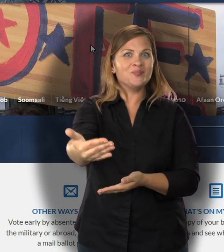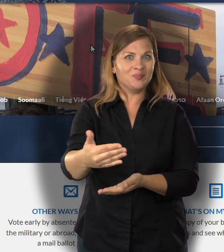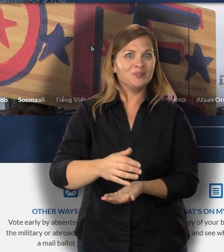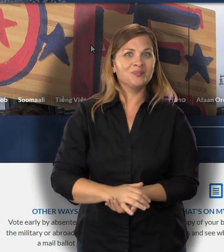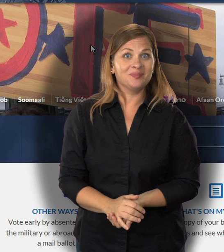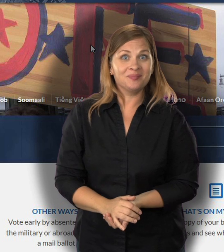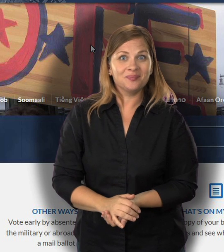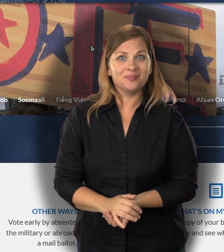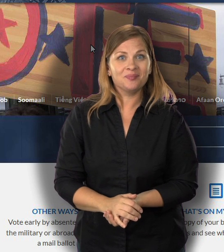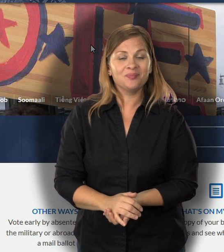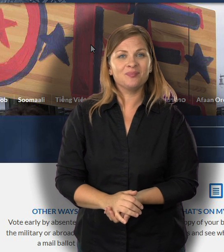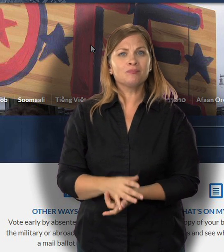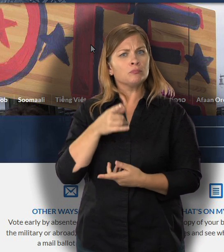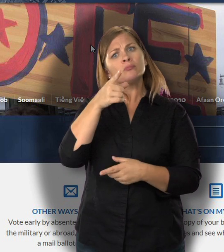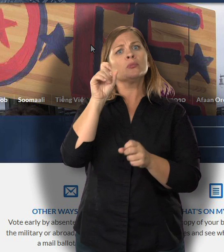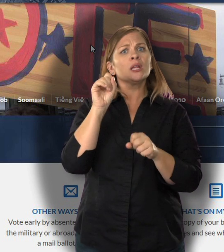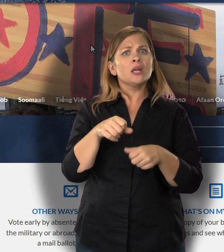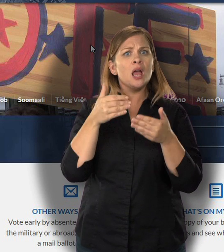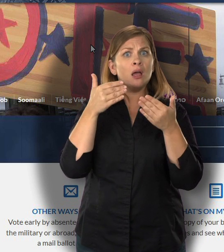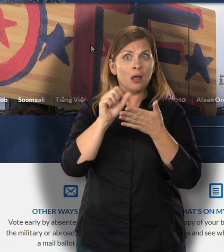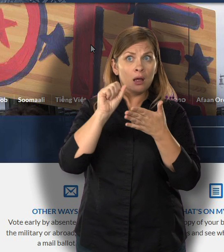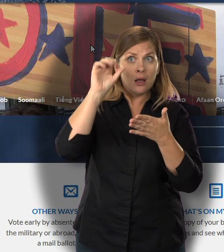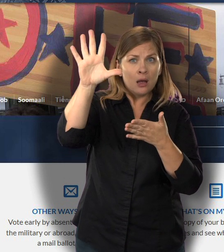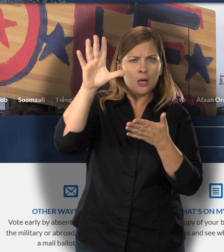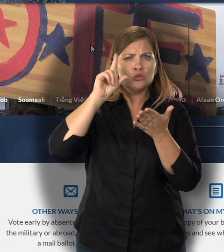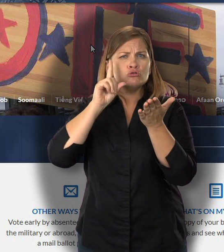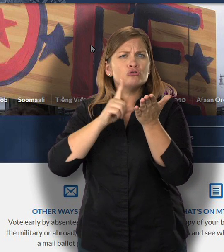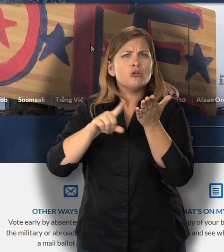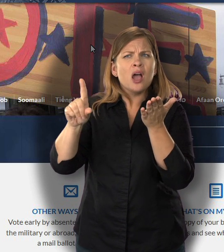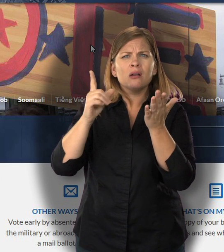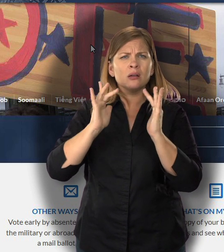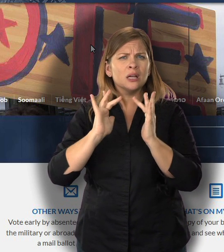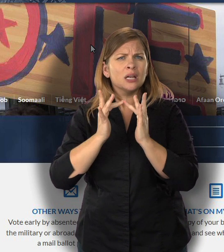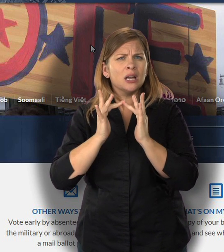After you've returned your ballot, you can check on its status online at the Minnesota Votes website